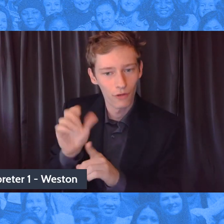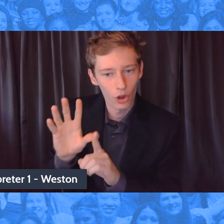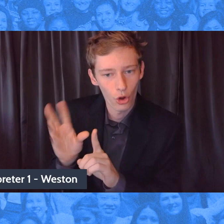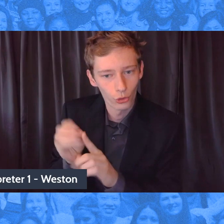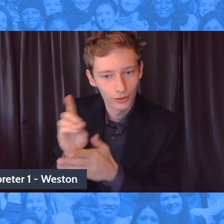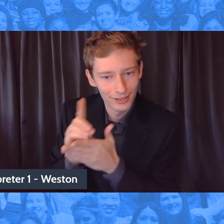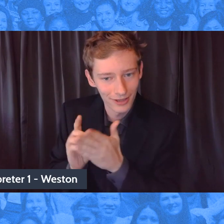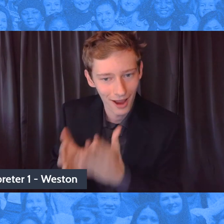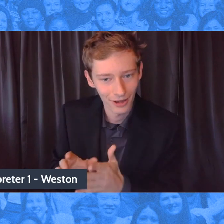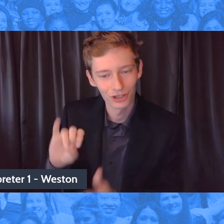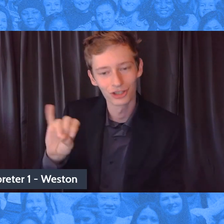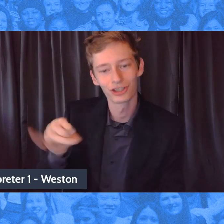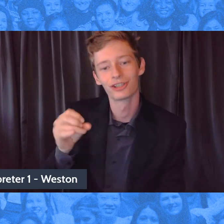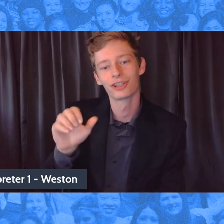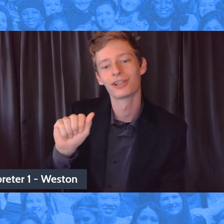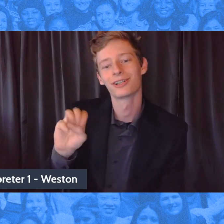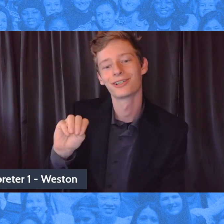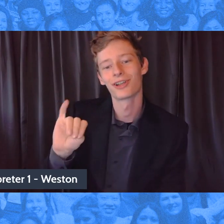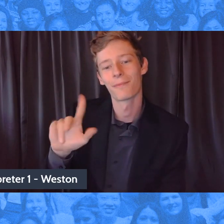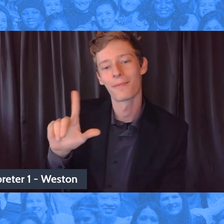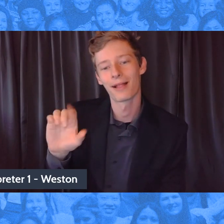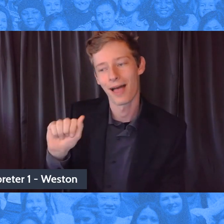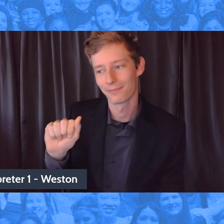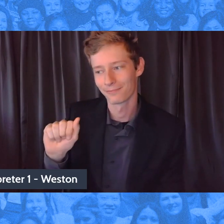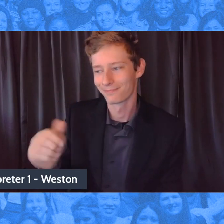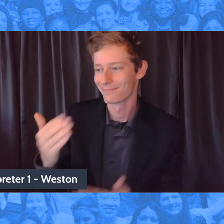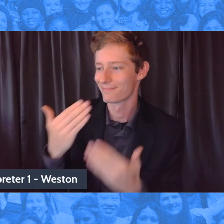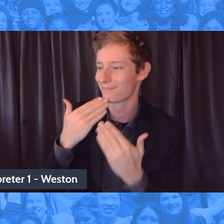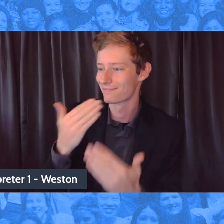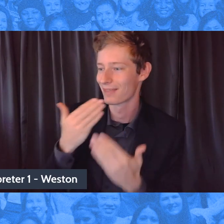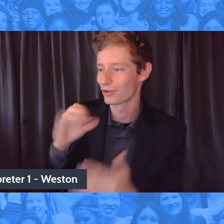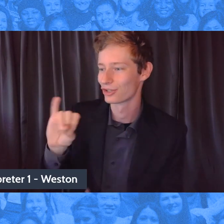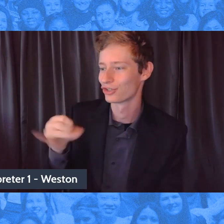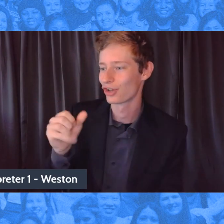Welcome Jamila. I'm really excited to have you and to participate in the session.